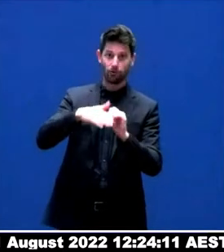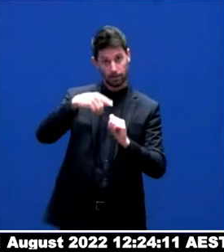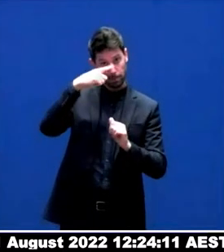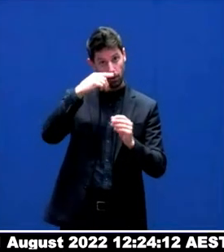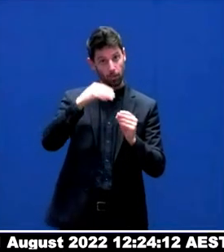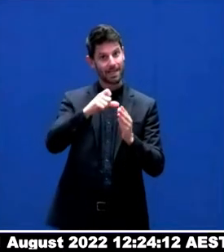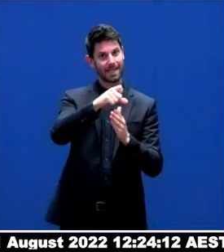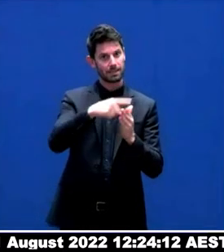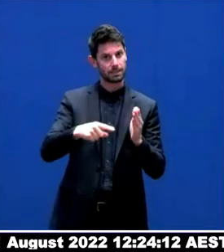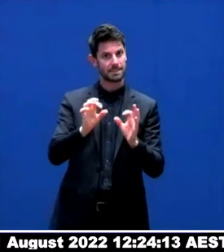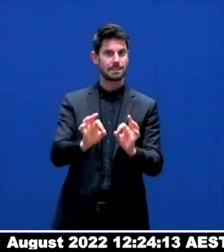cohort. Do you agree with that?